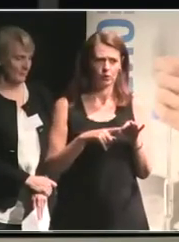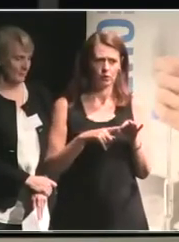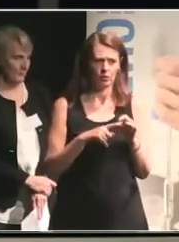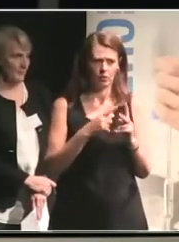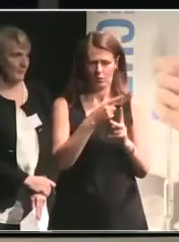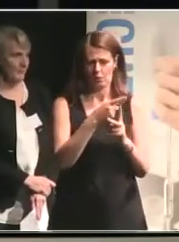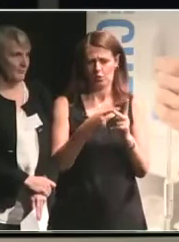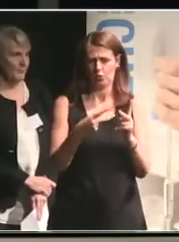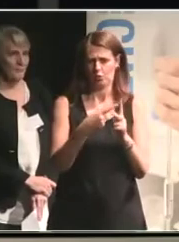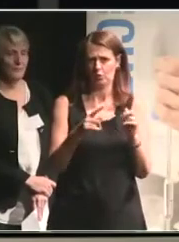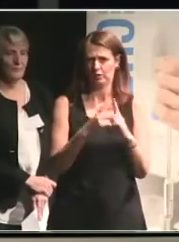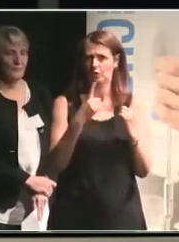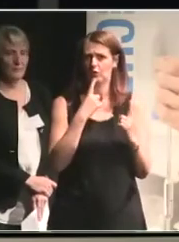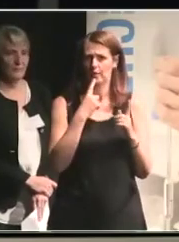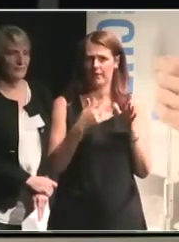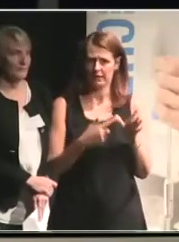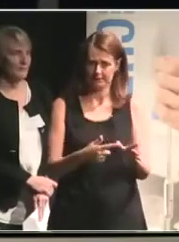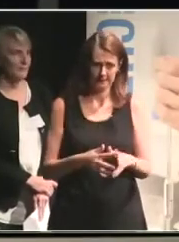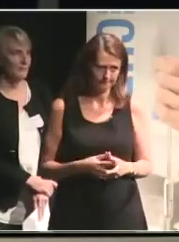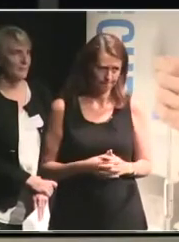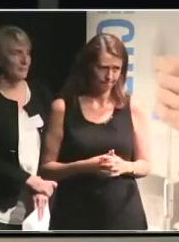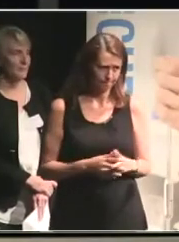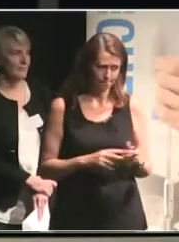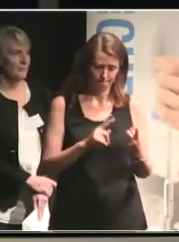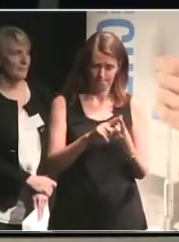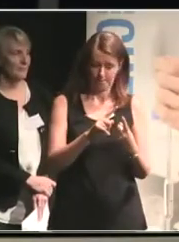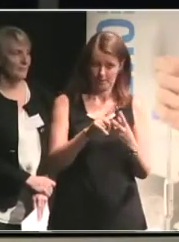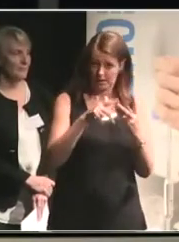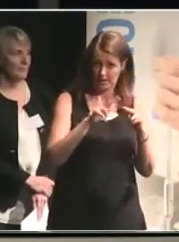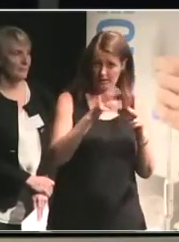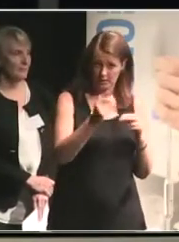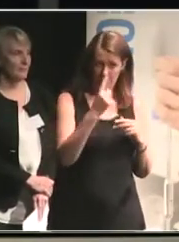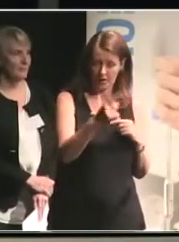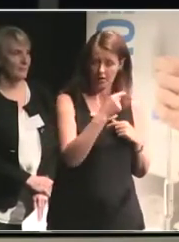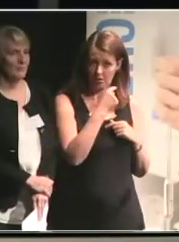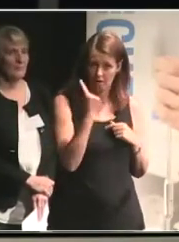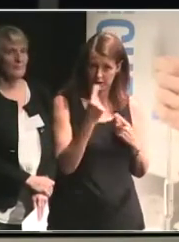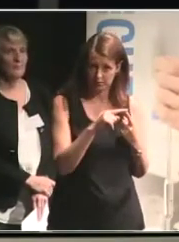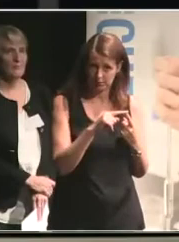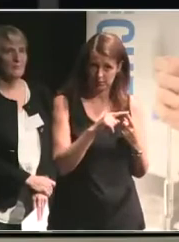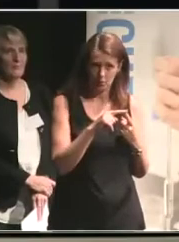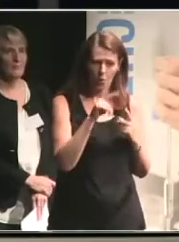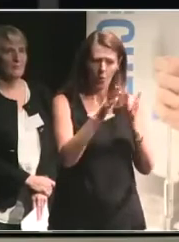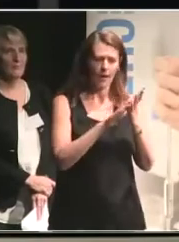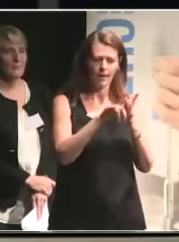different types of answers. One is if someone is lying, if someone is misrepresenting what is